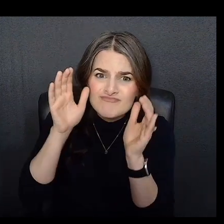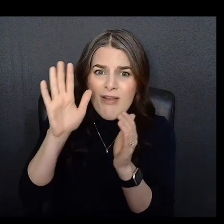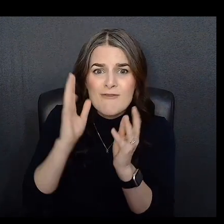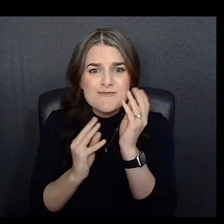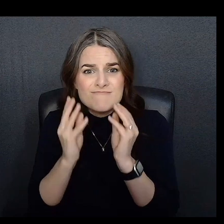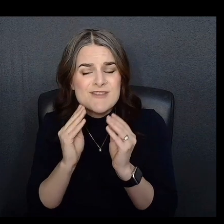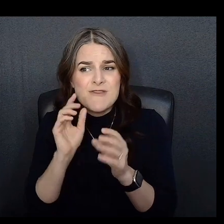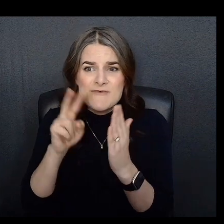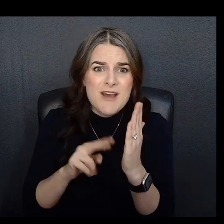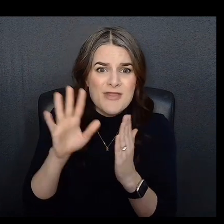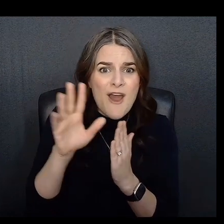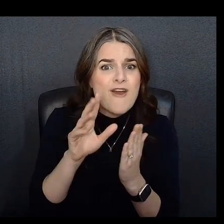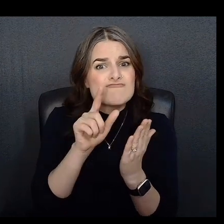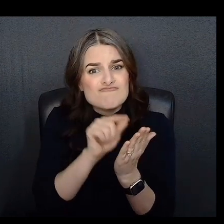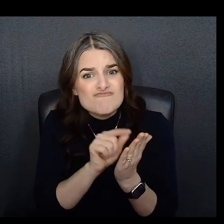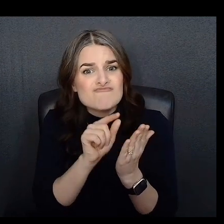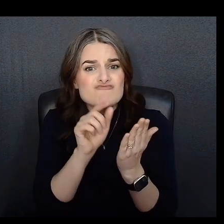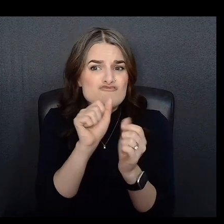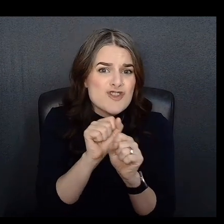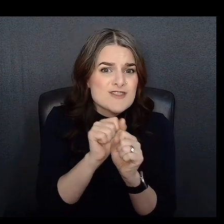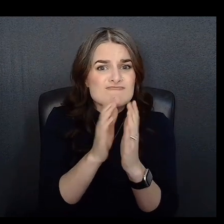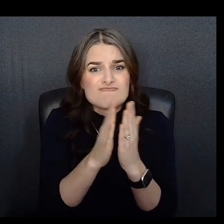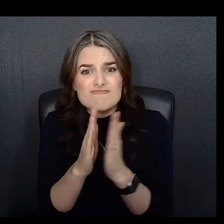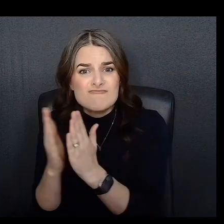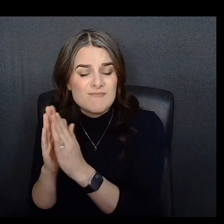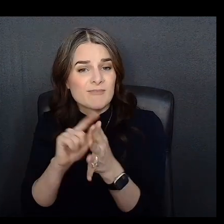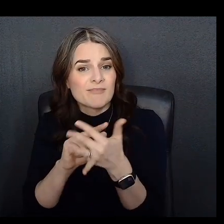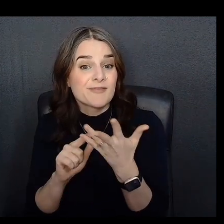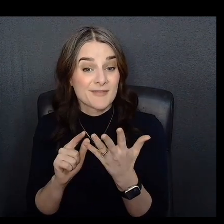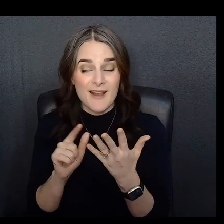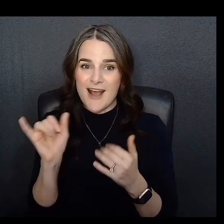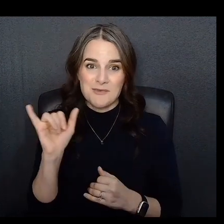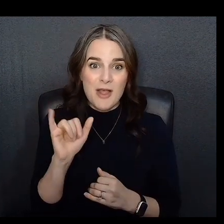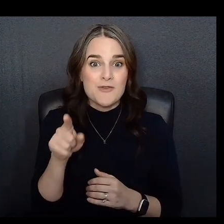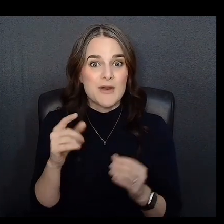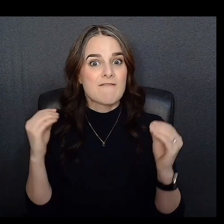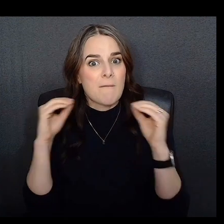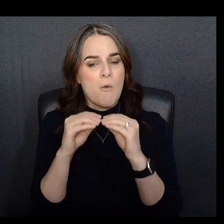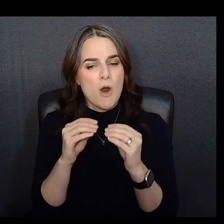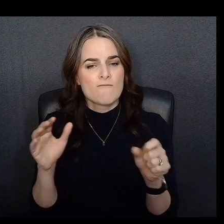read their works and publications as well, so that you can get a more rounded picture and idea